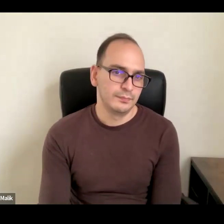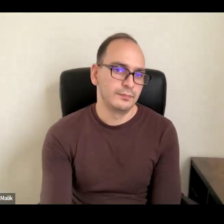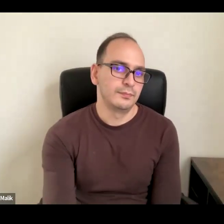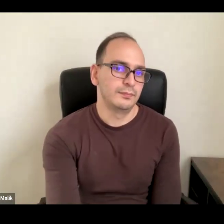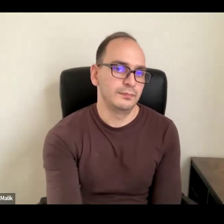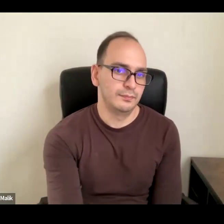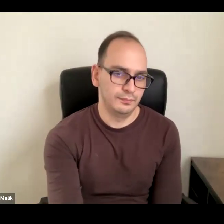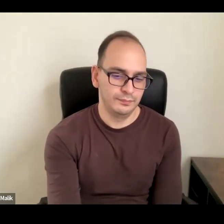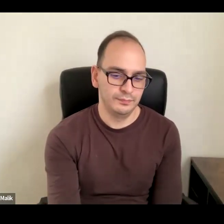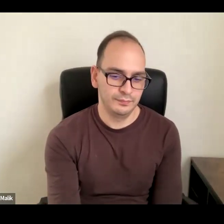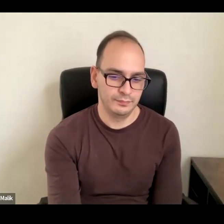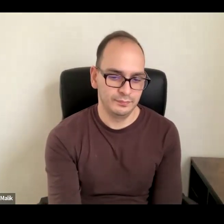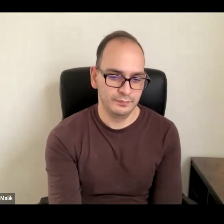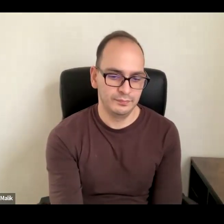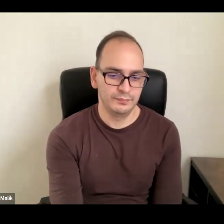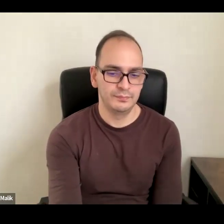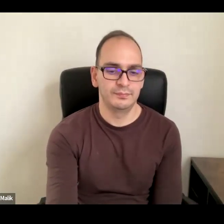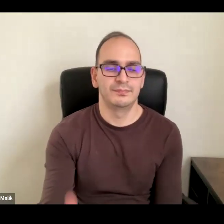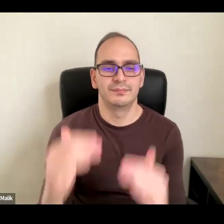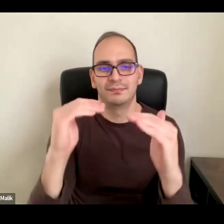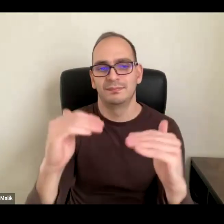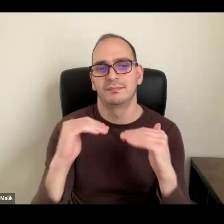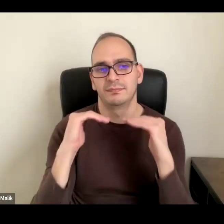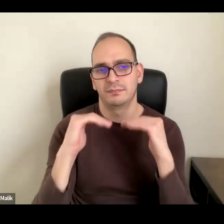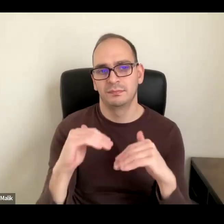All right, the next question is, will the timeline for civil pen what will